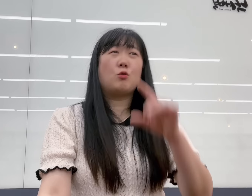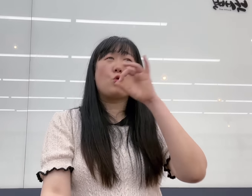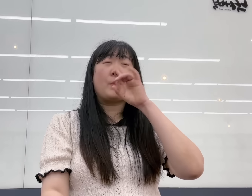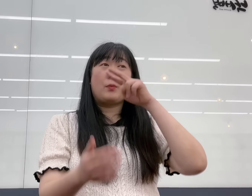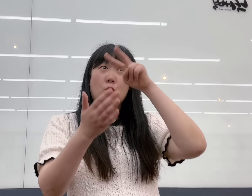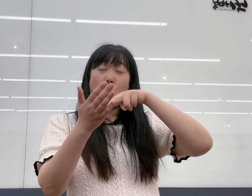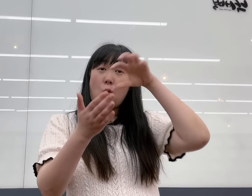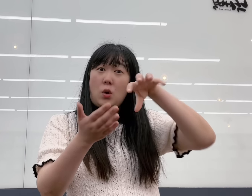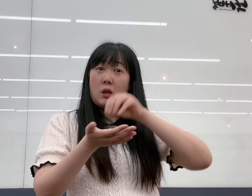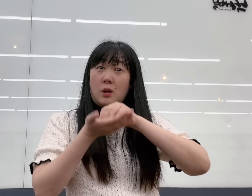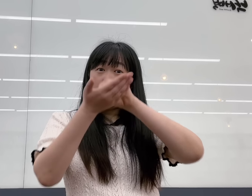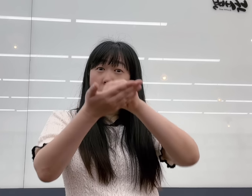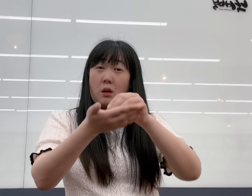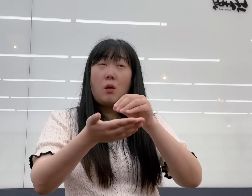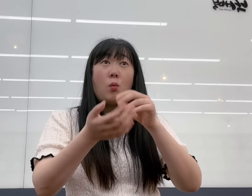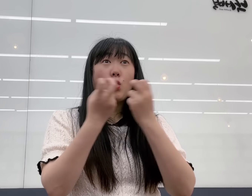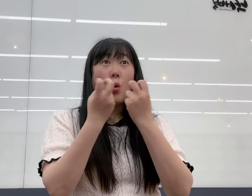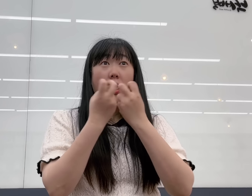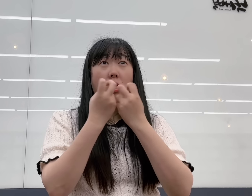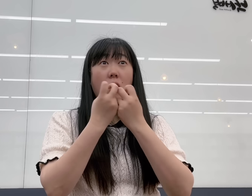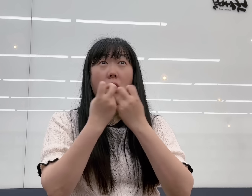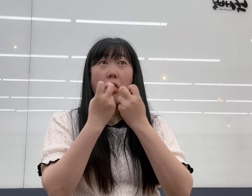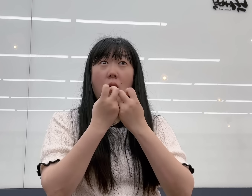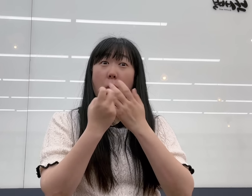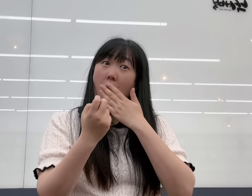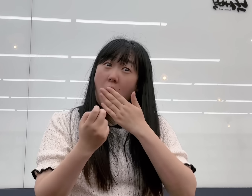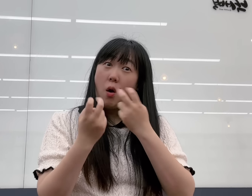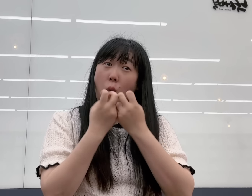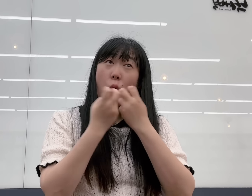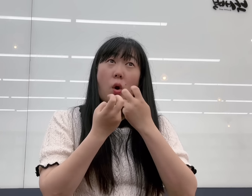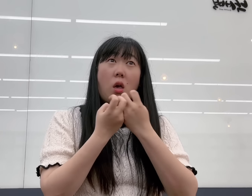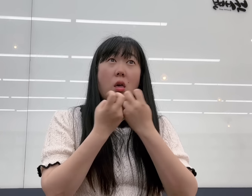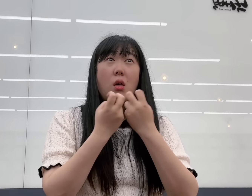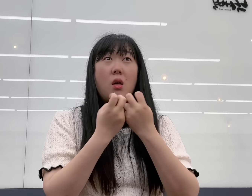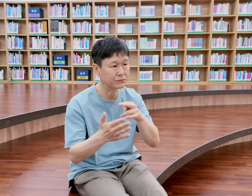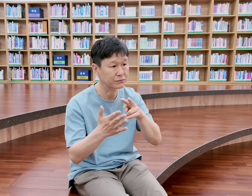How did you join the library?